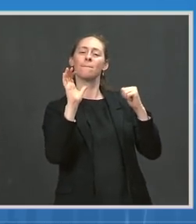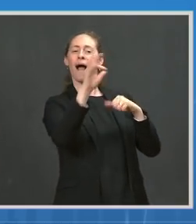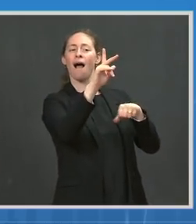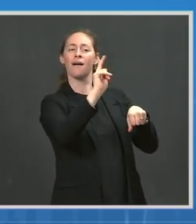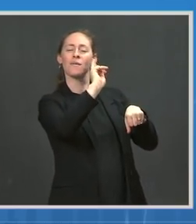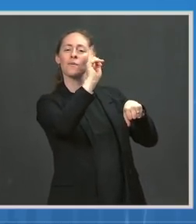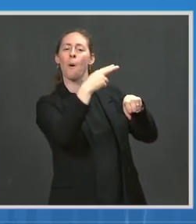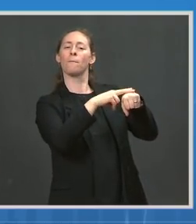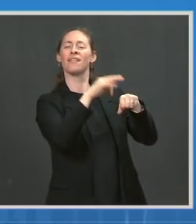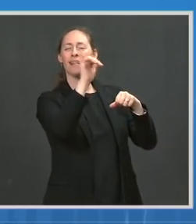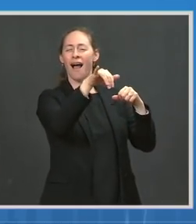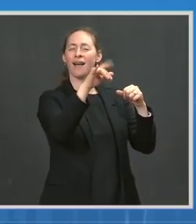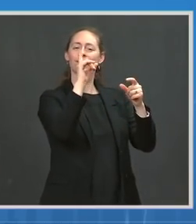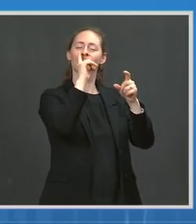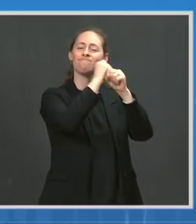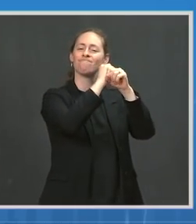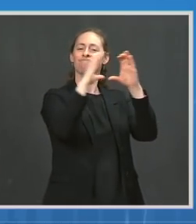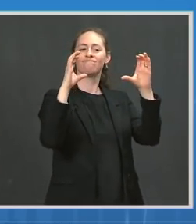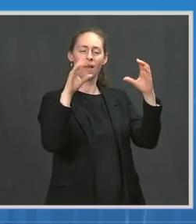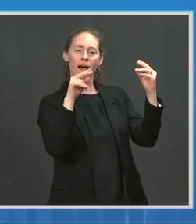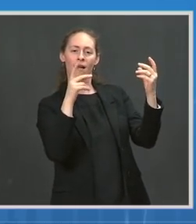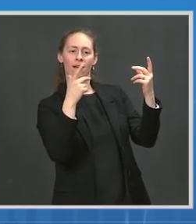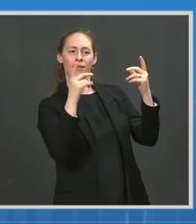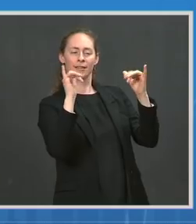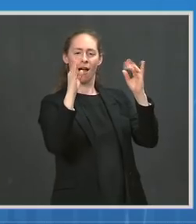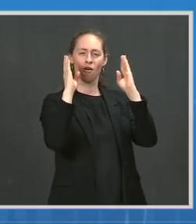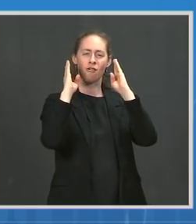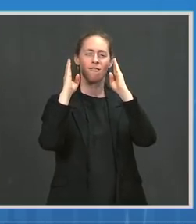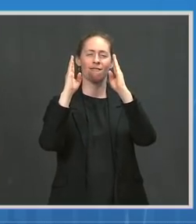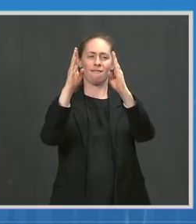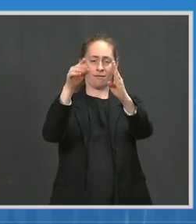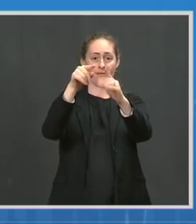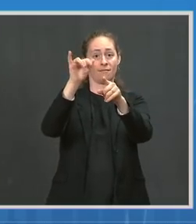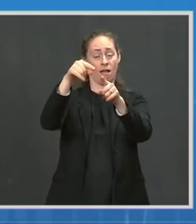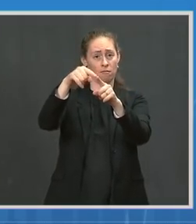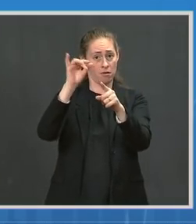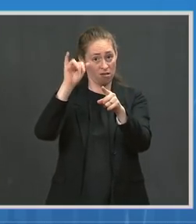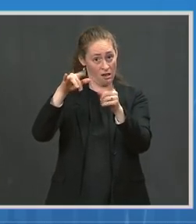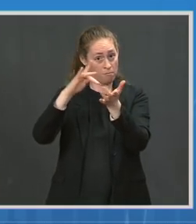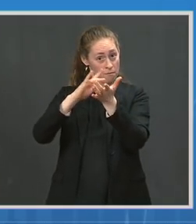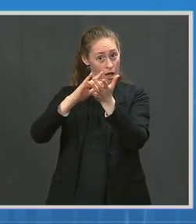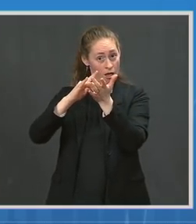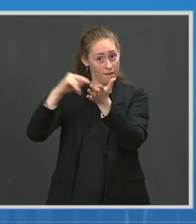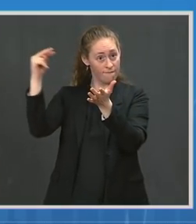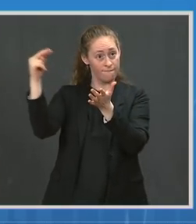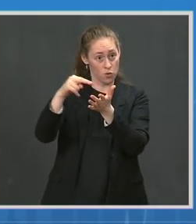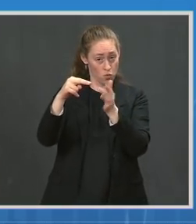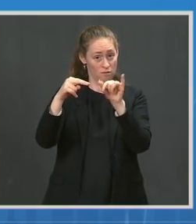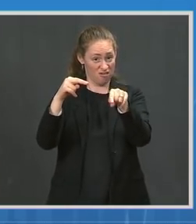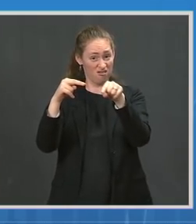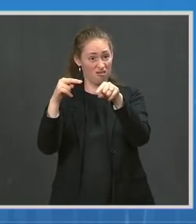is it your medical opinion right now that -- scientific opinion -- that mask wearing will be necessary after the 100-day mark?